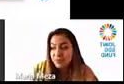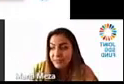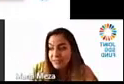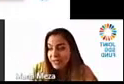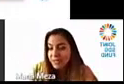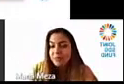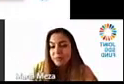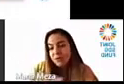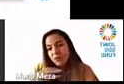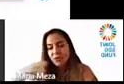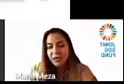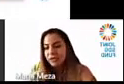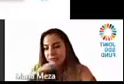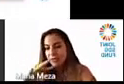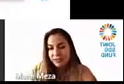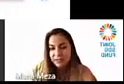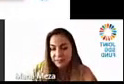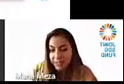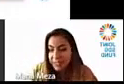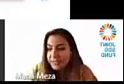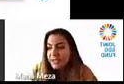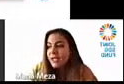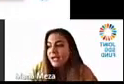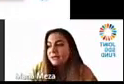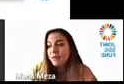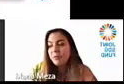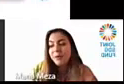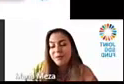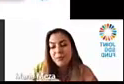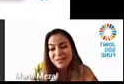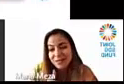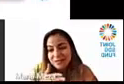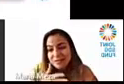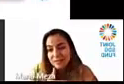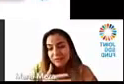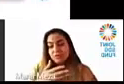done next week through different channels and the time to be able to carry out the initiative,